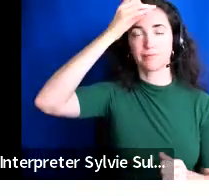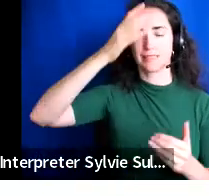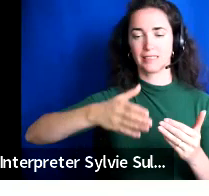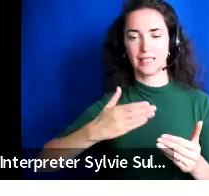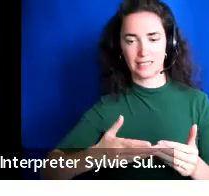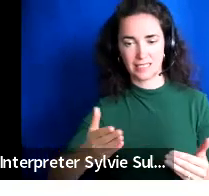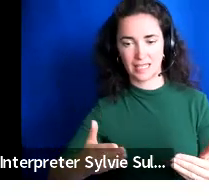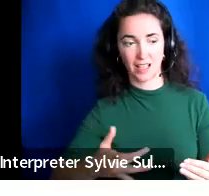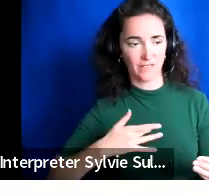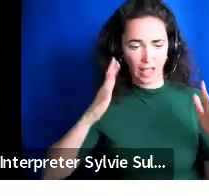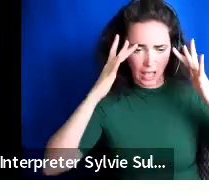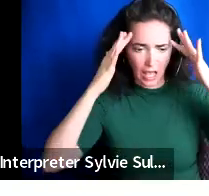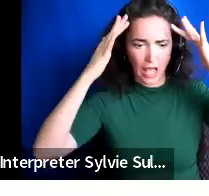you're in a panic or there's an anxiety or a crisis.